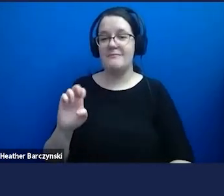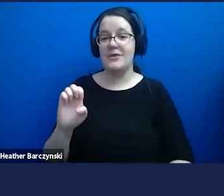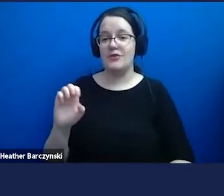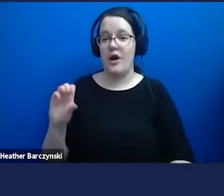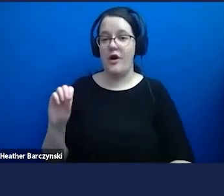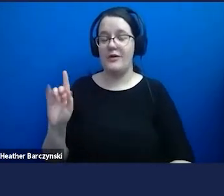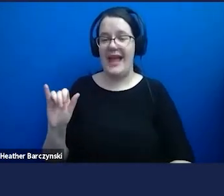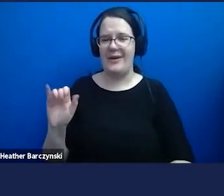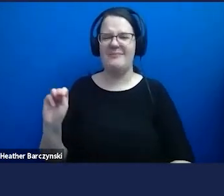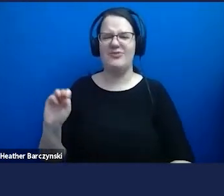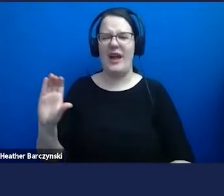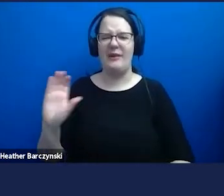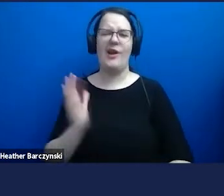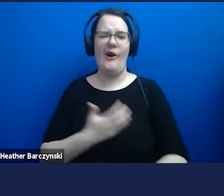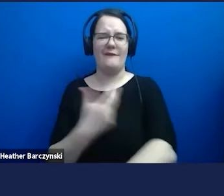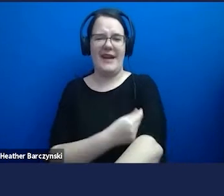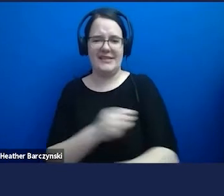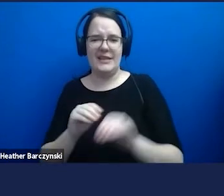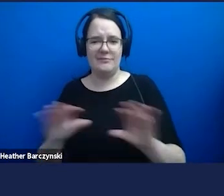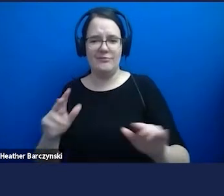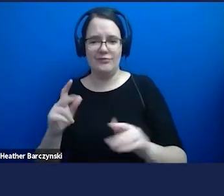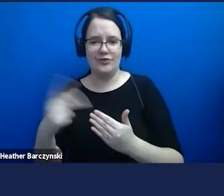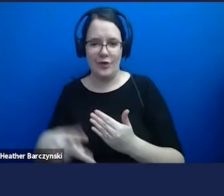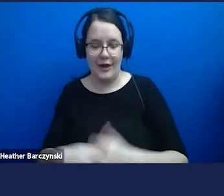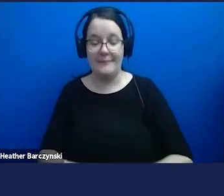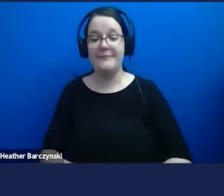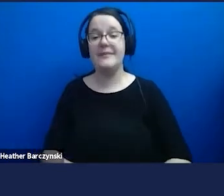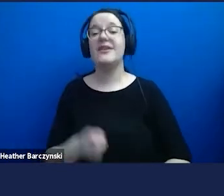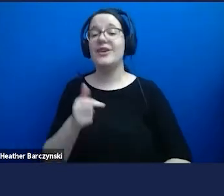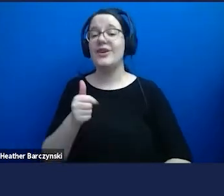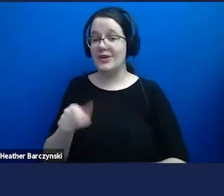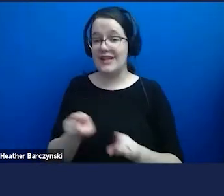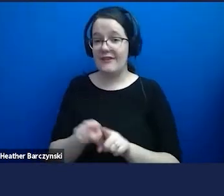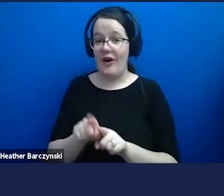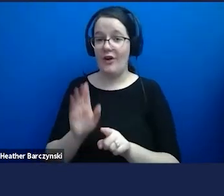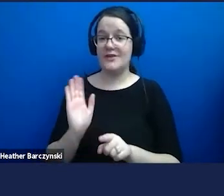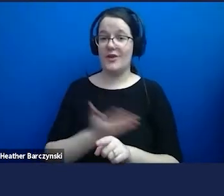rollout program she's also the co-director of our clinical and translational science institute the